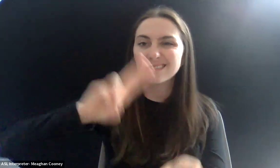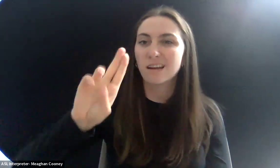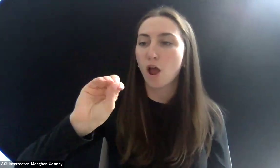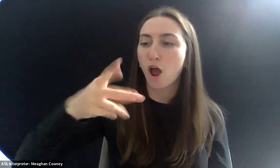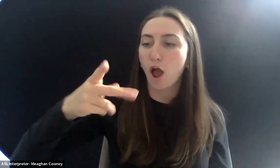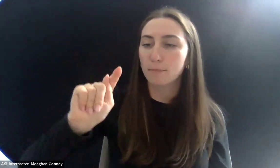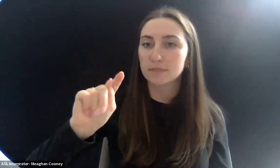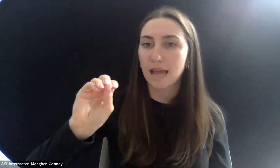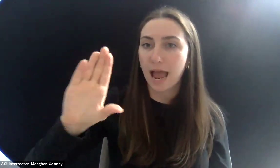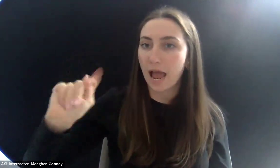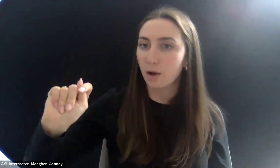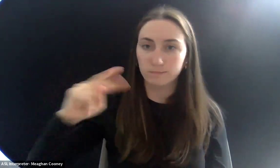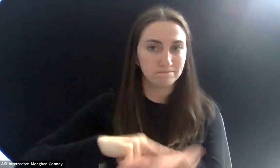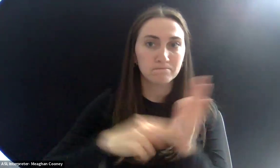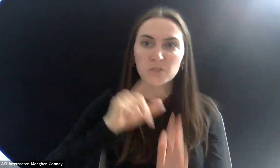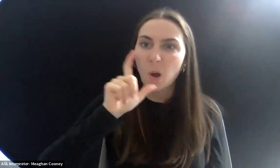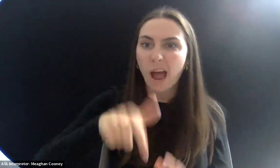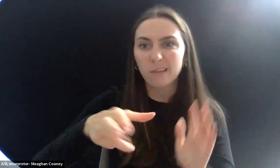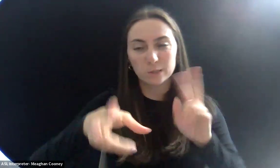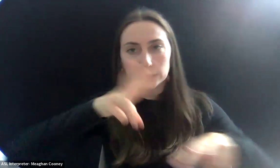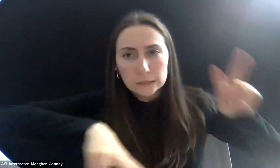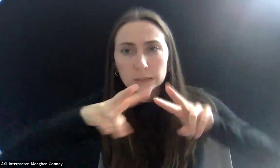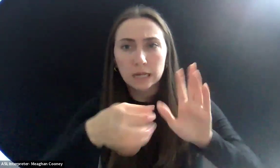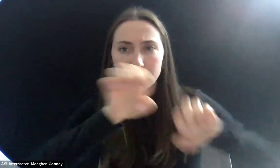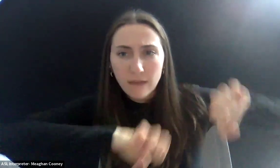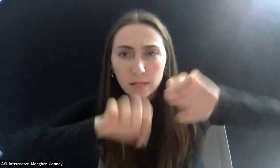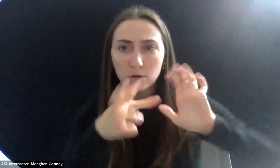there'd be no evaluations and review necessary from that point on.